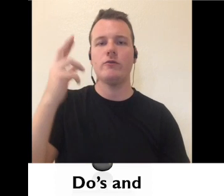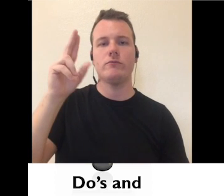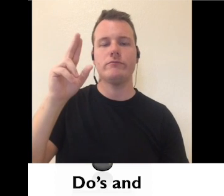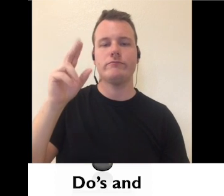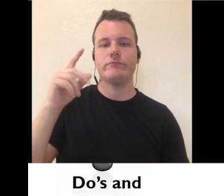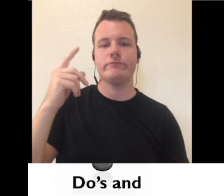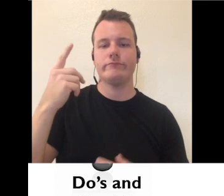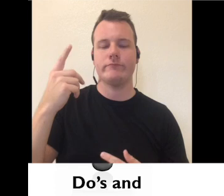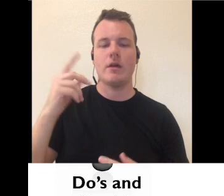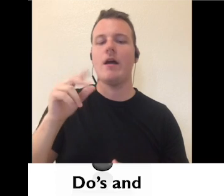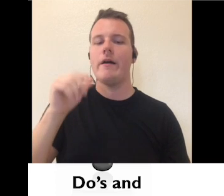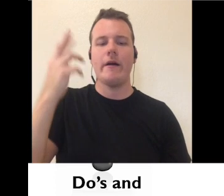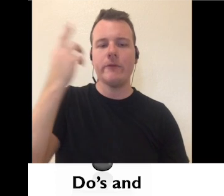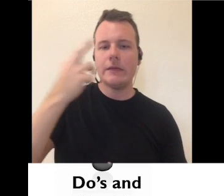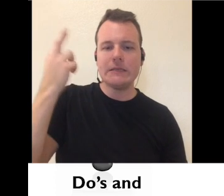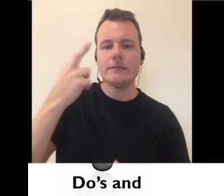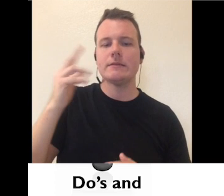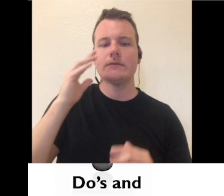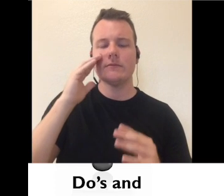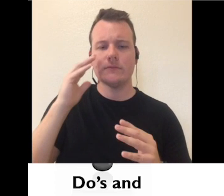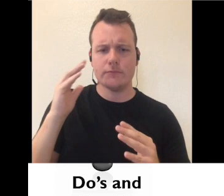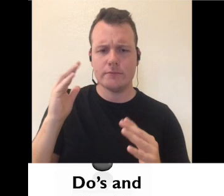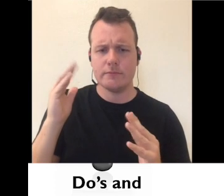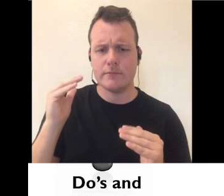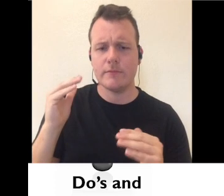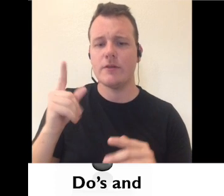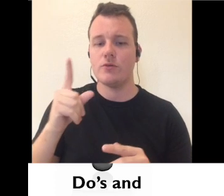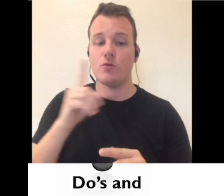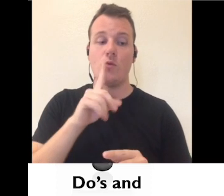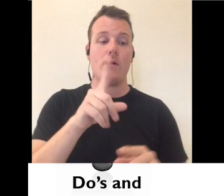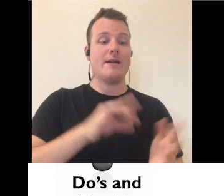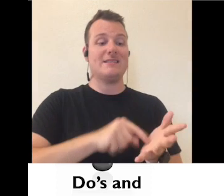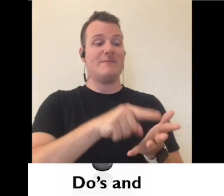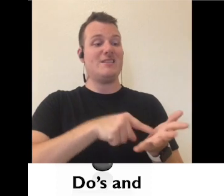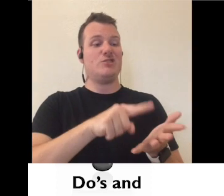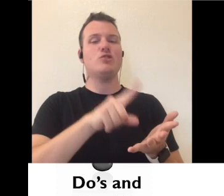conservative as possible. High- Present your expenses as higher and